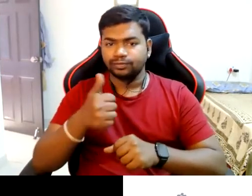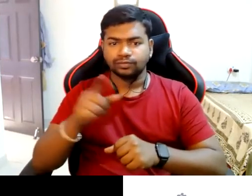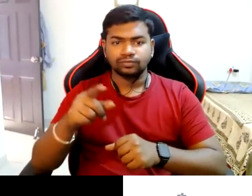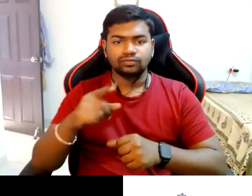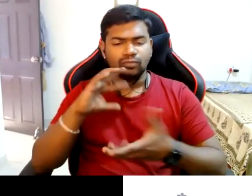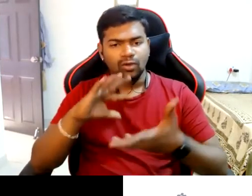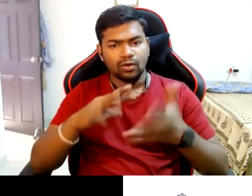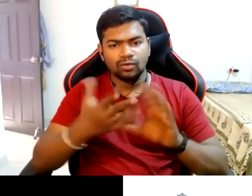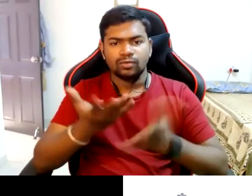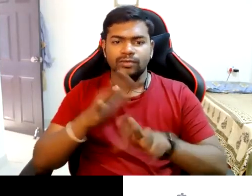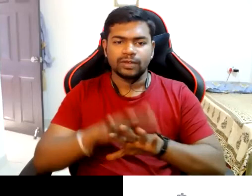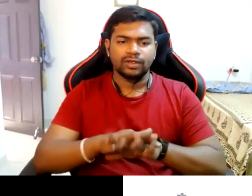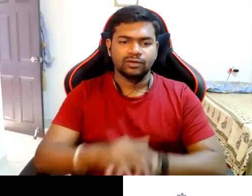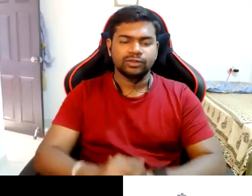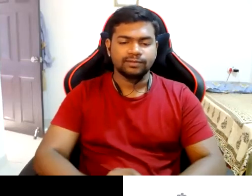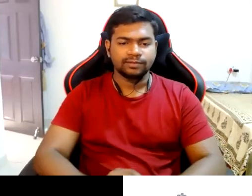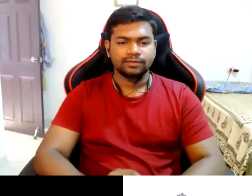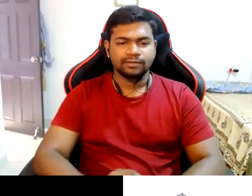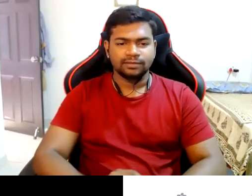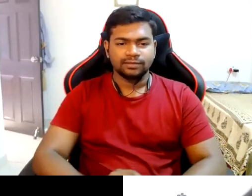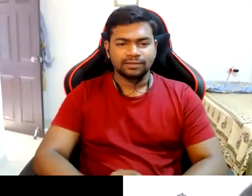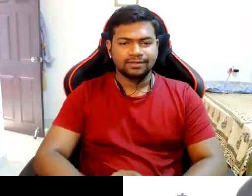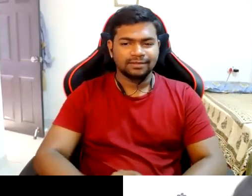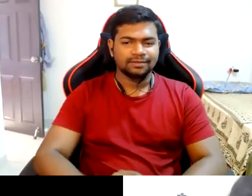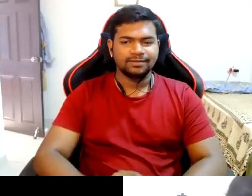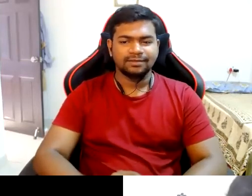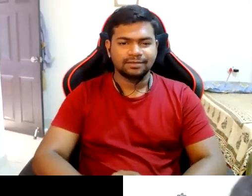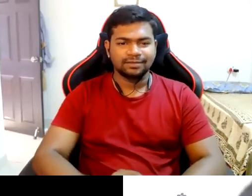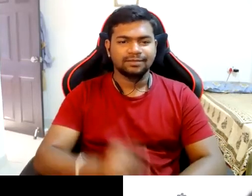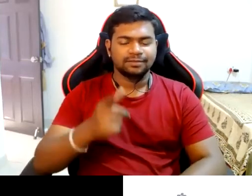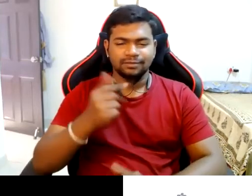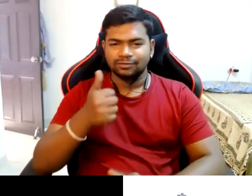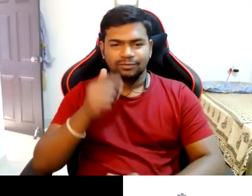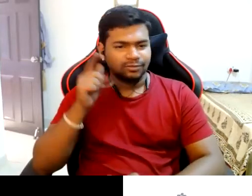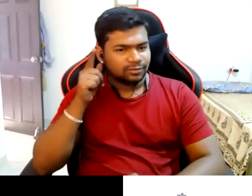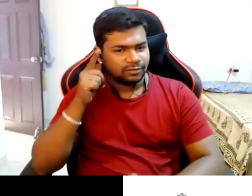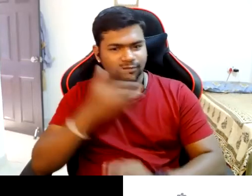they will automatically try to inclusive. Perfect. So so nice to hear your experience Sandeep